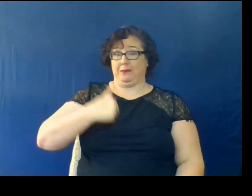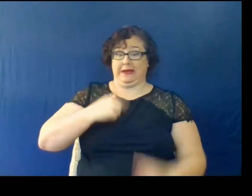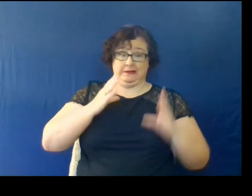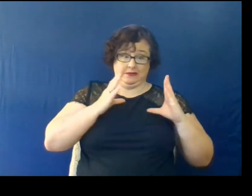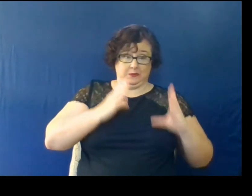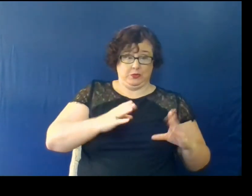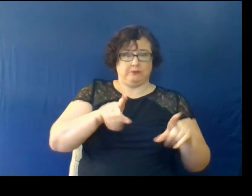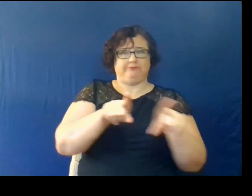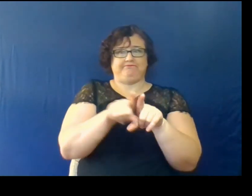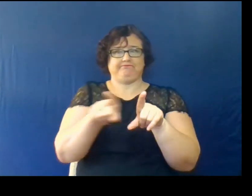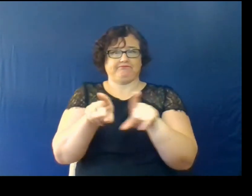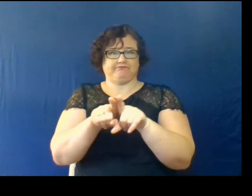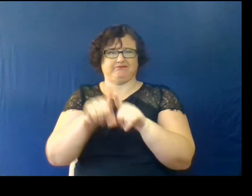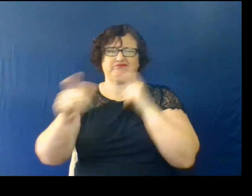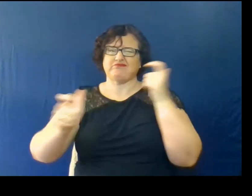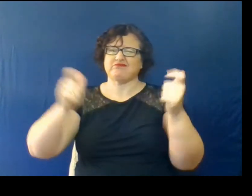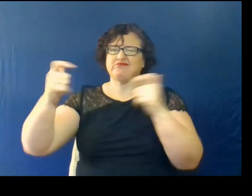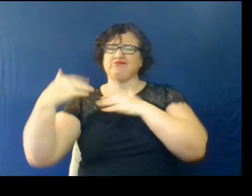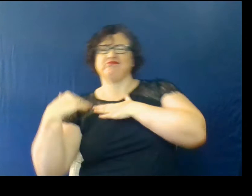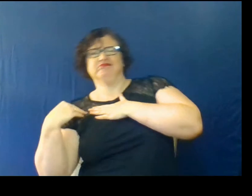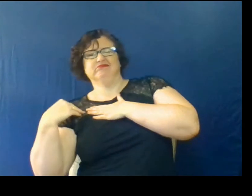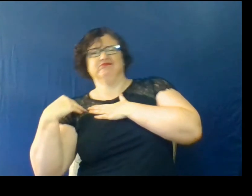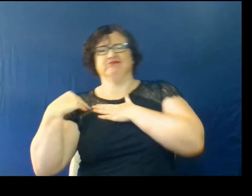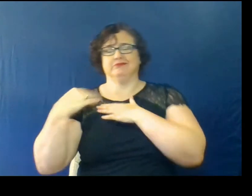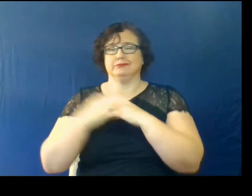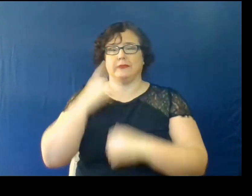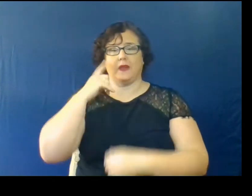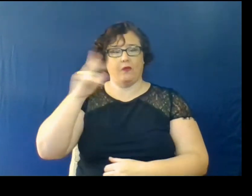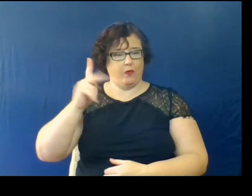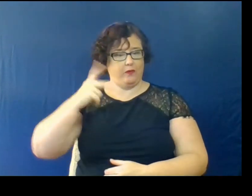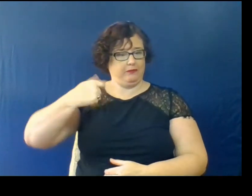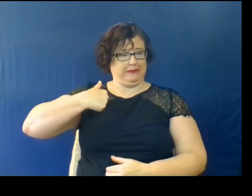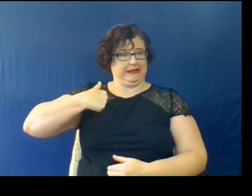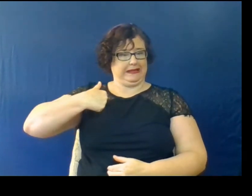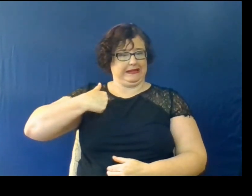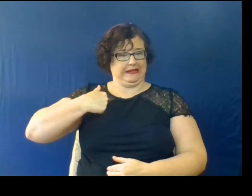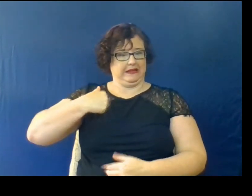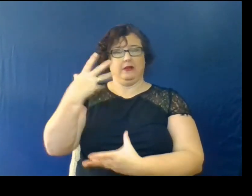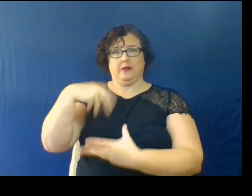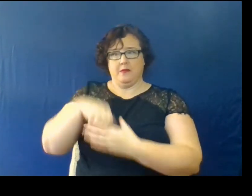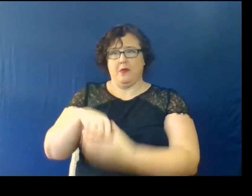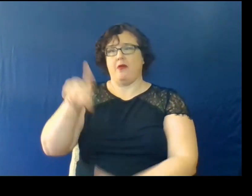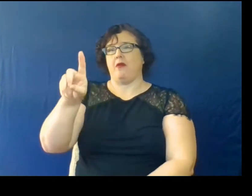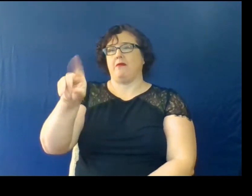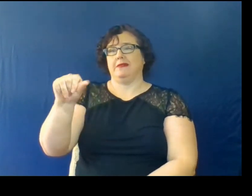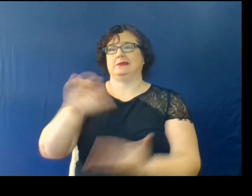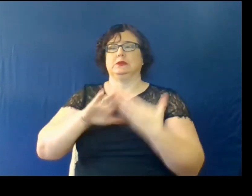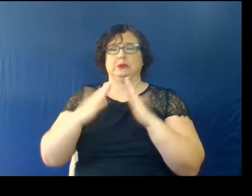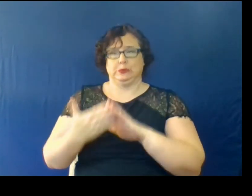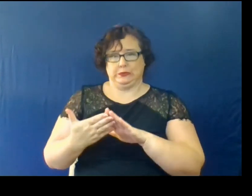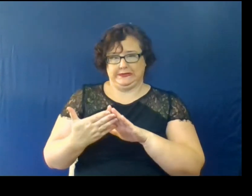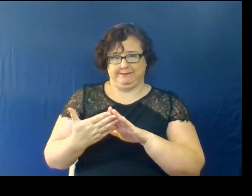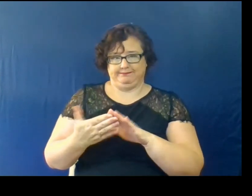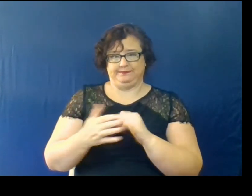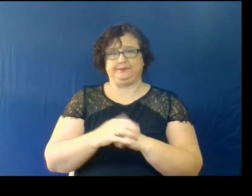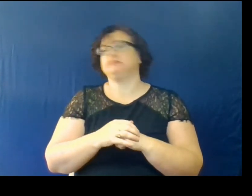also a great responsibility for me being part of this community. And having said that for me it's